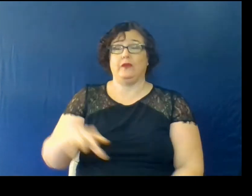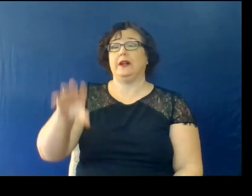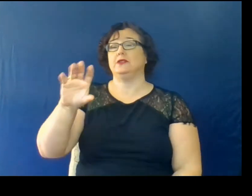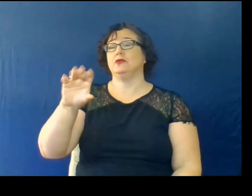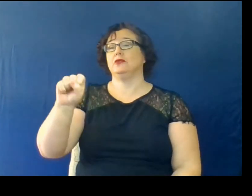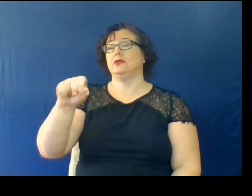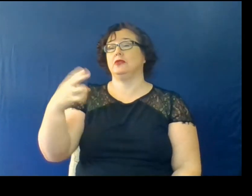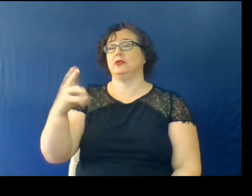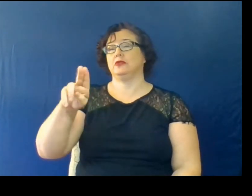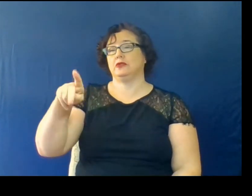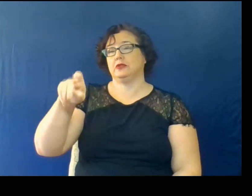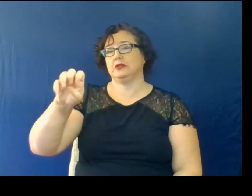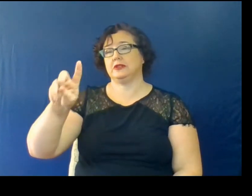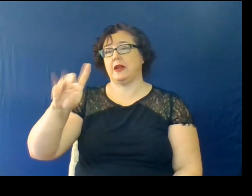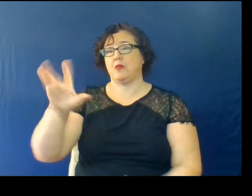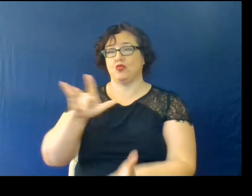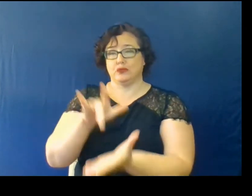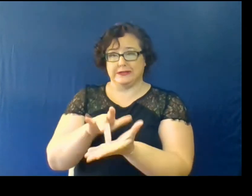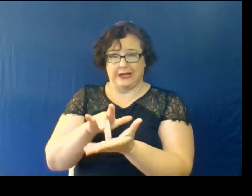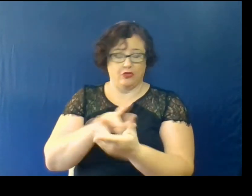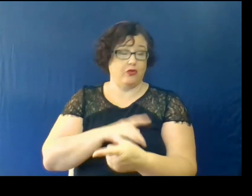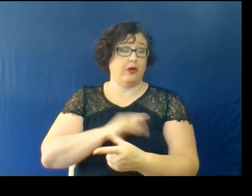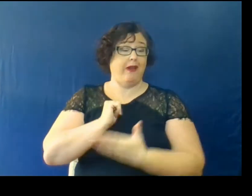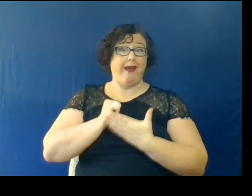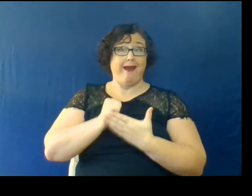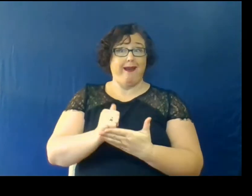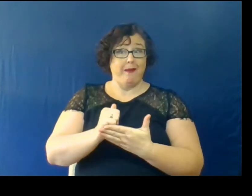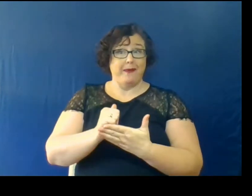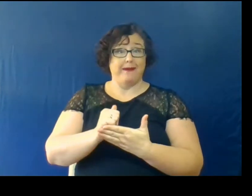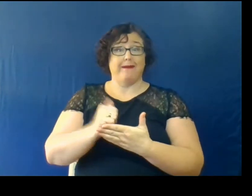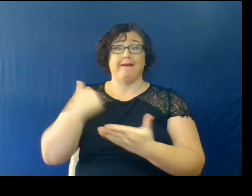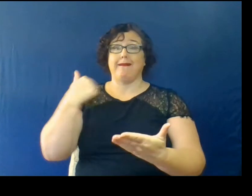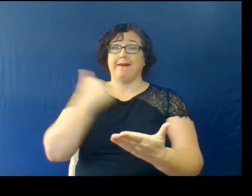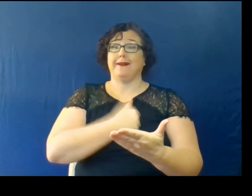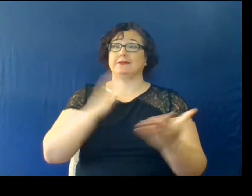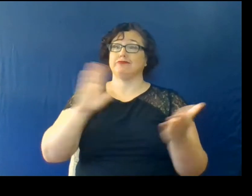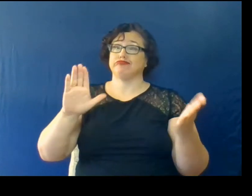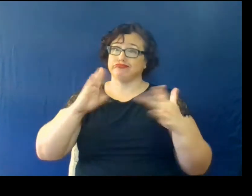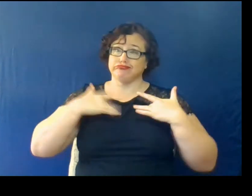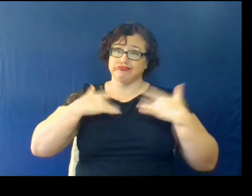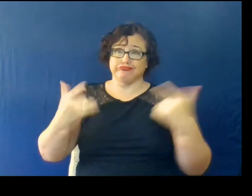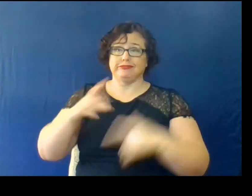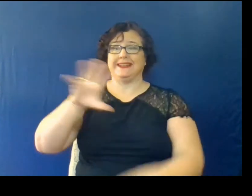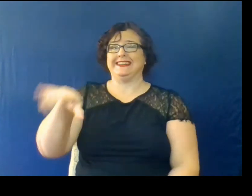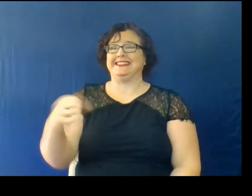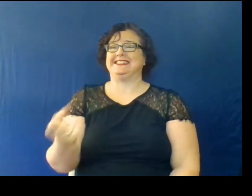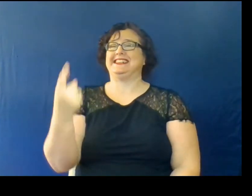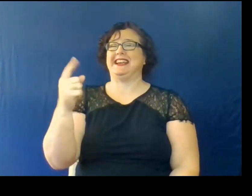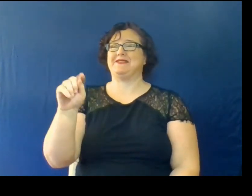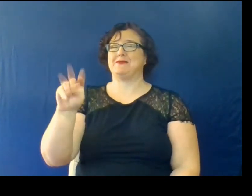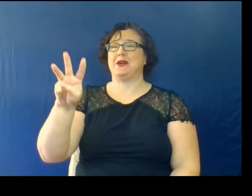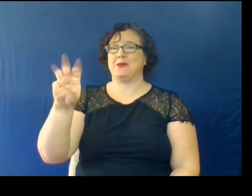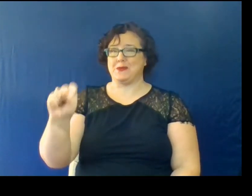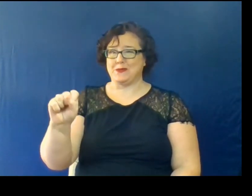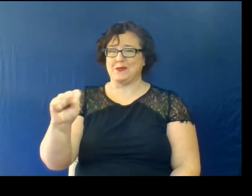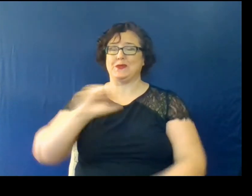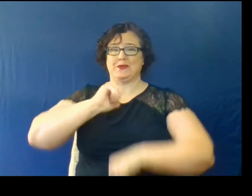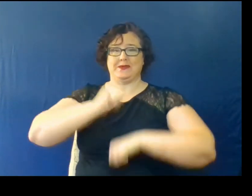Helping us in this entire event is Sign1News who are making ASL interpretation and closed